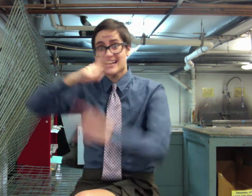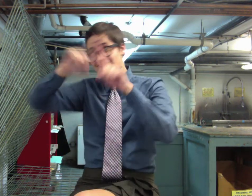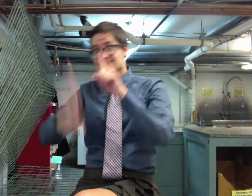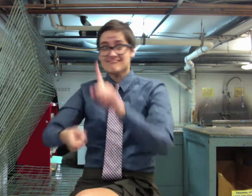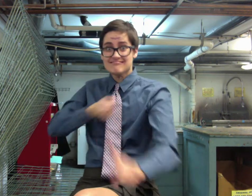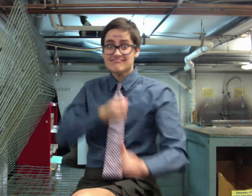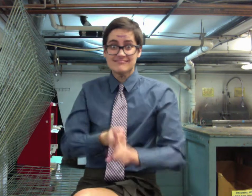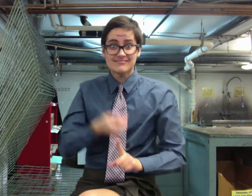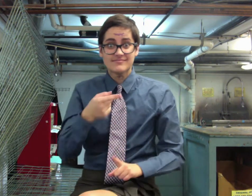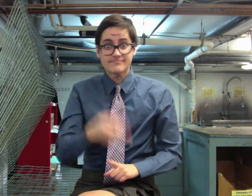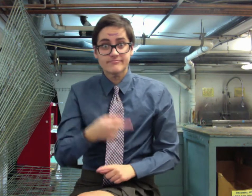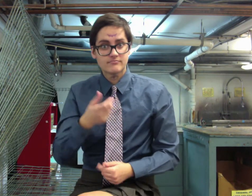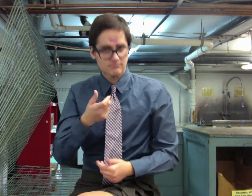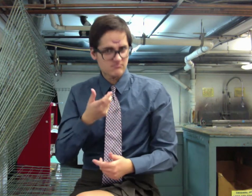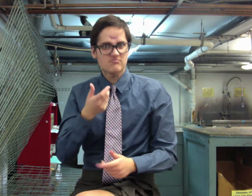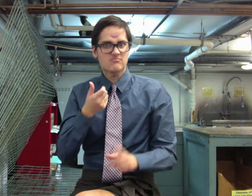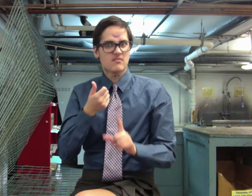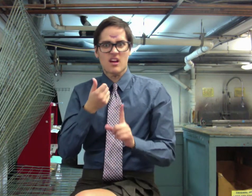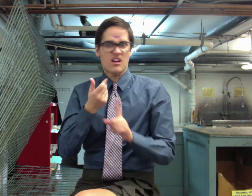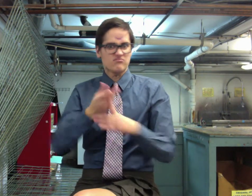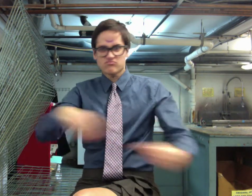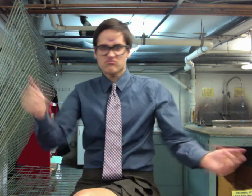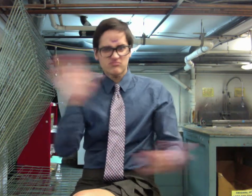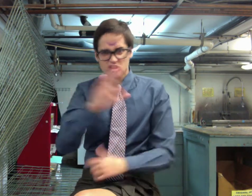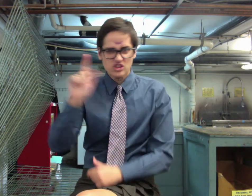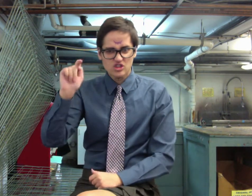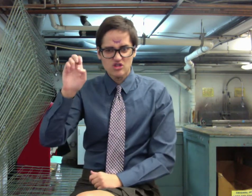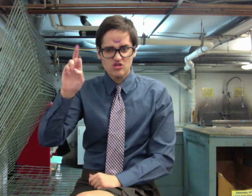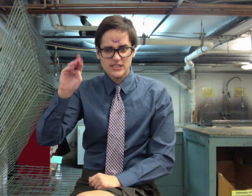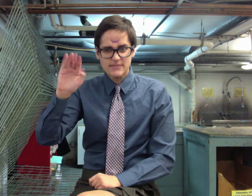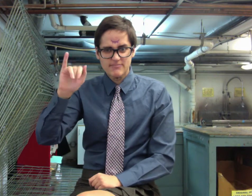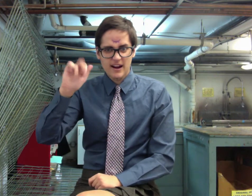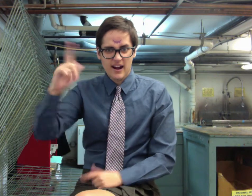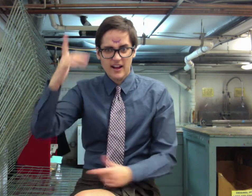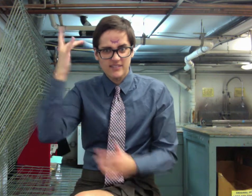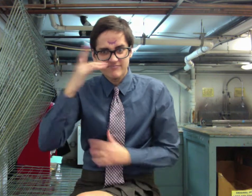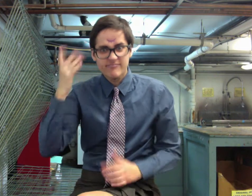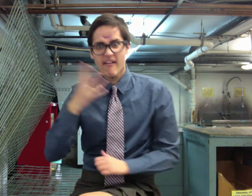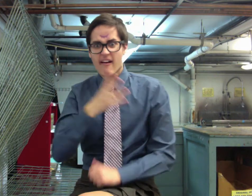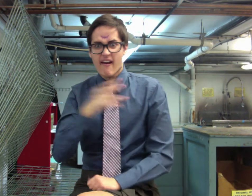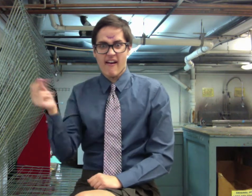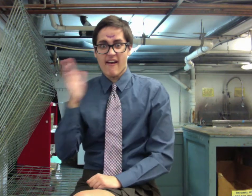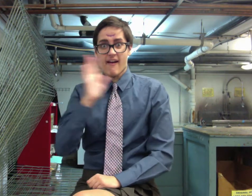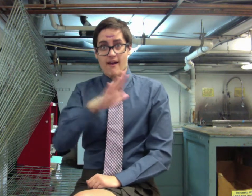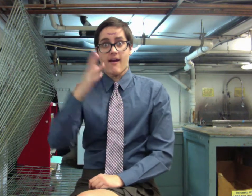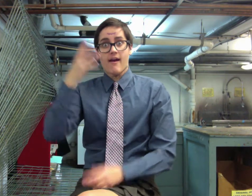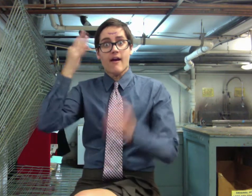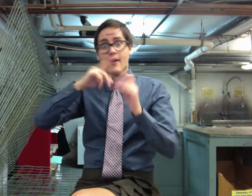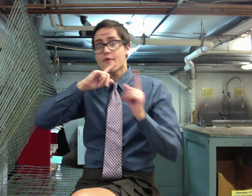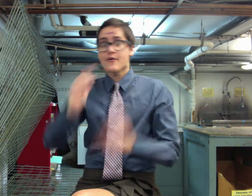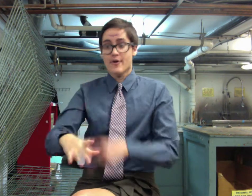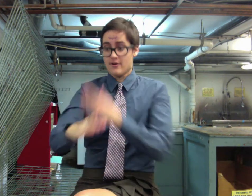lightning strike had healed Sanderro of his terminal ailments and court-ordered